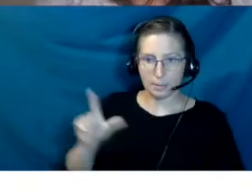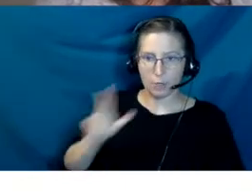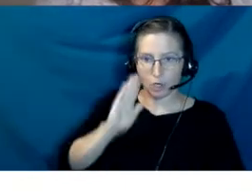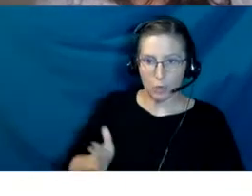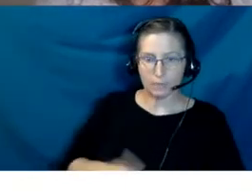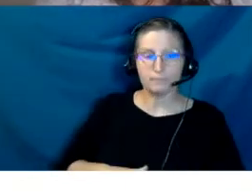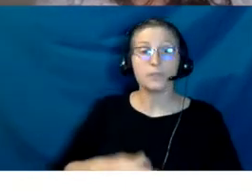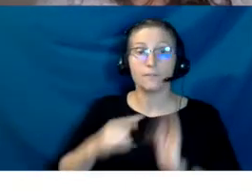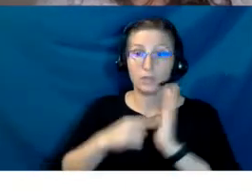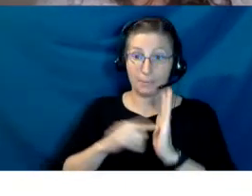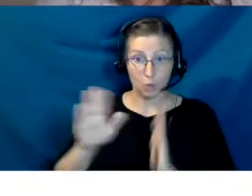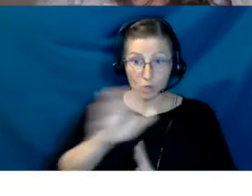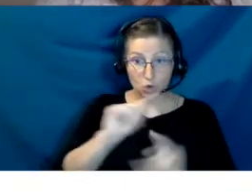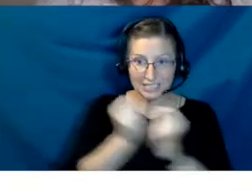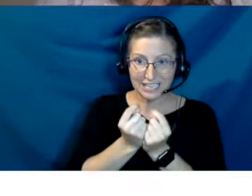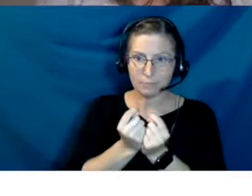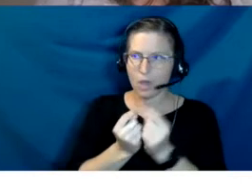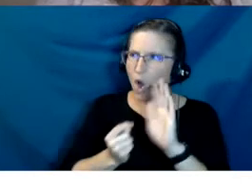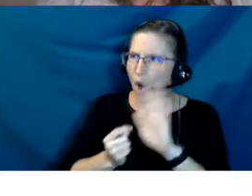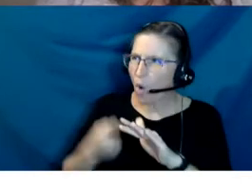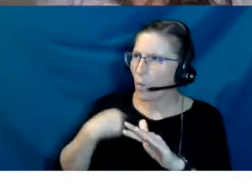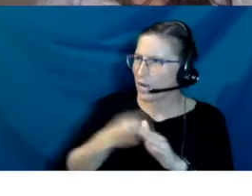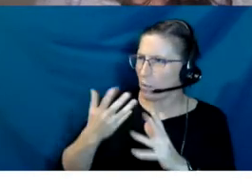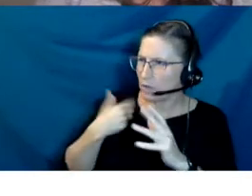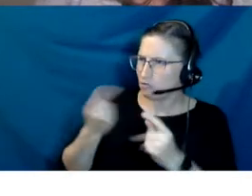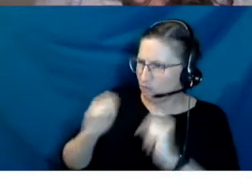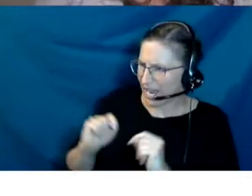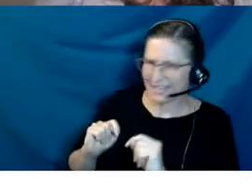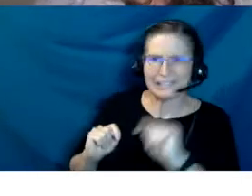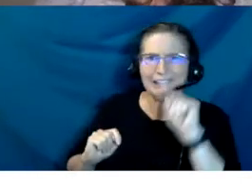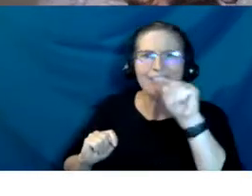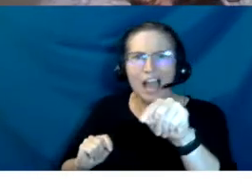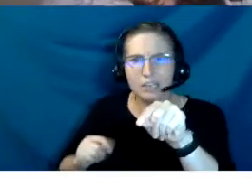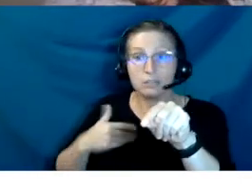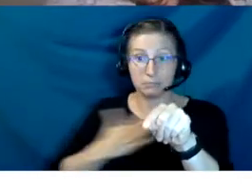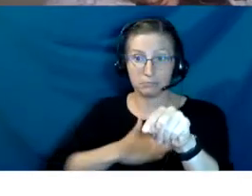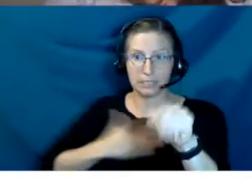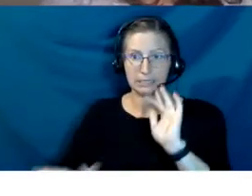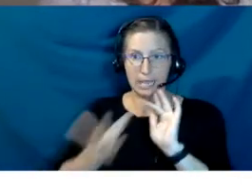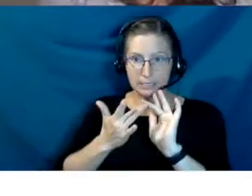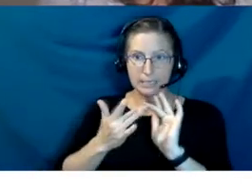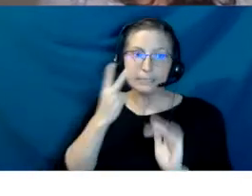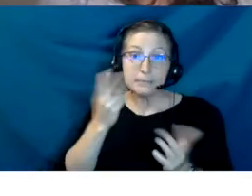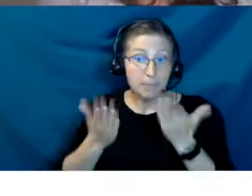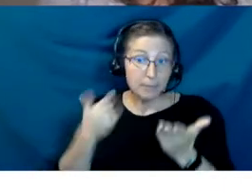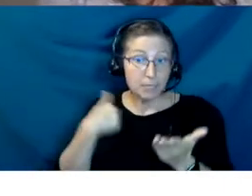could maybe purchase and add to our Lending Library. Along with that, we also do consultations,